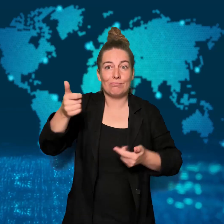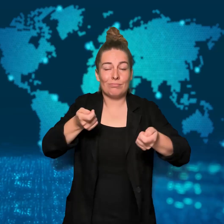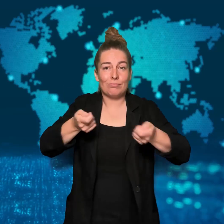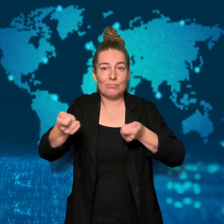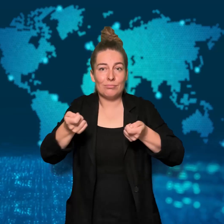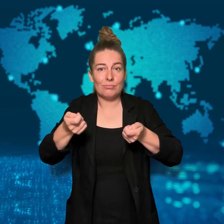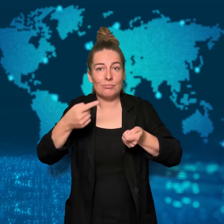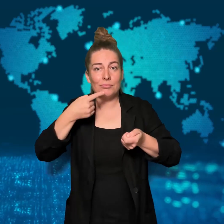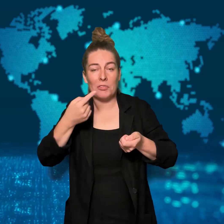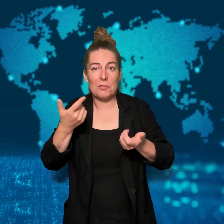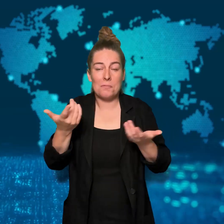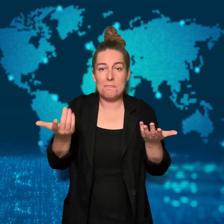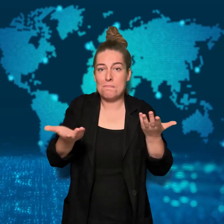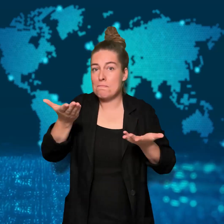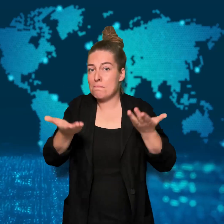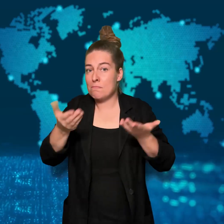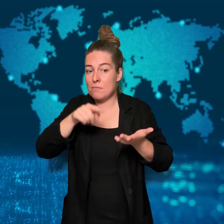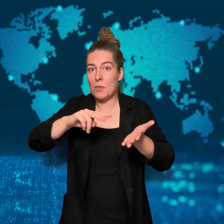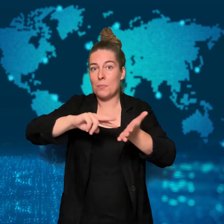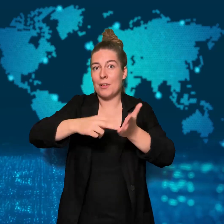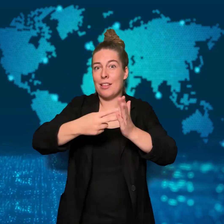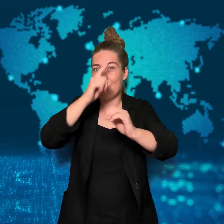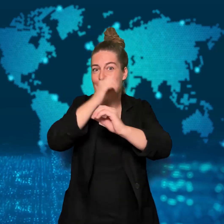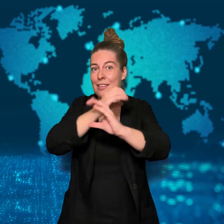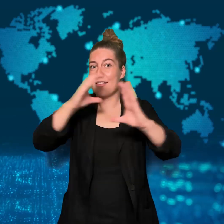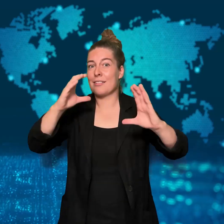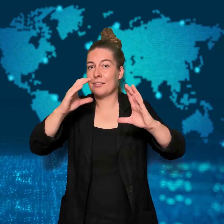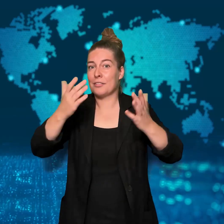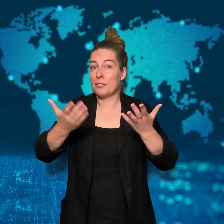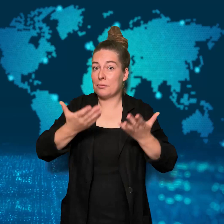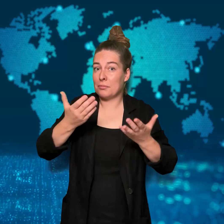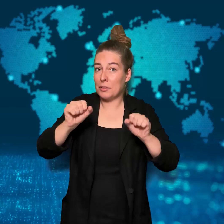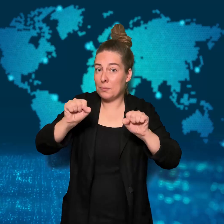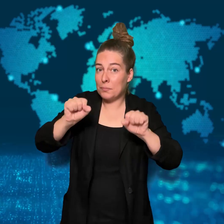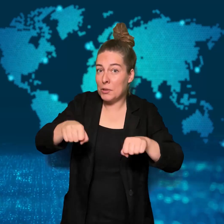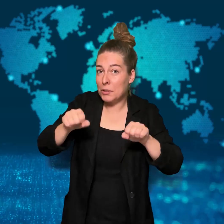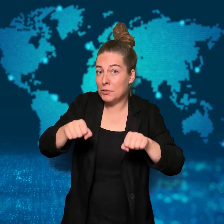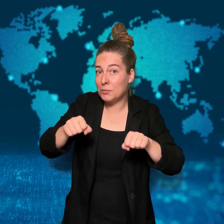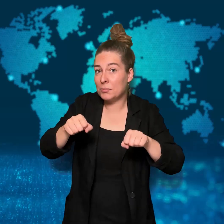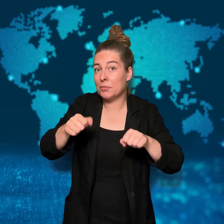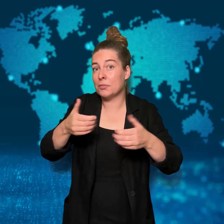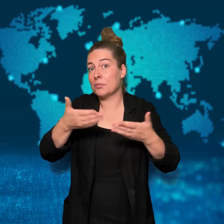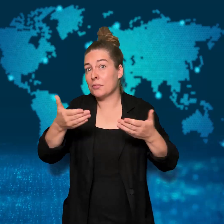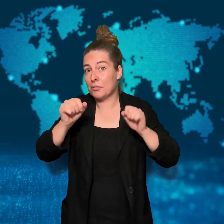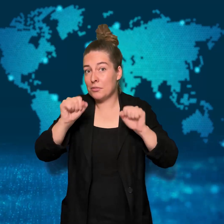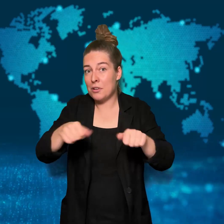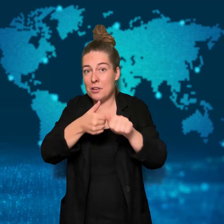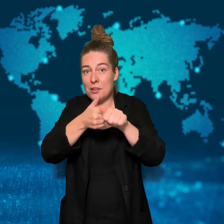prior to their reaching Germany.